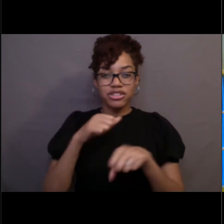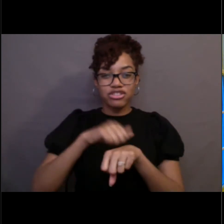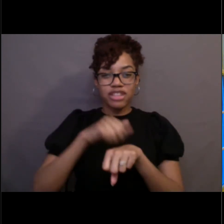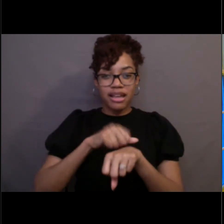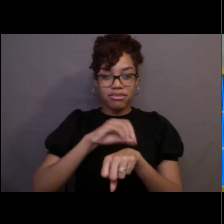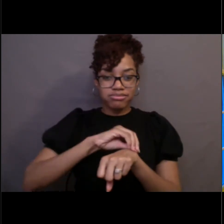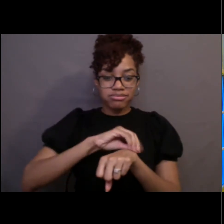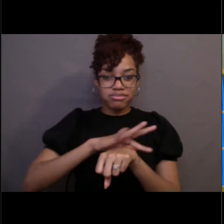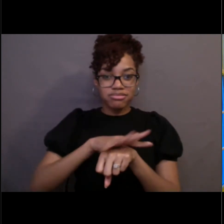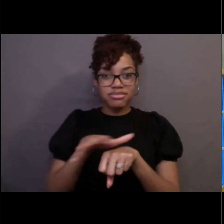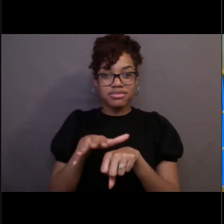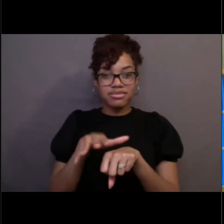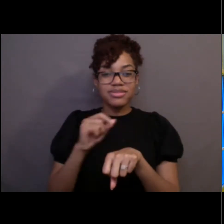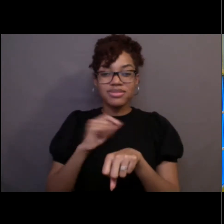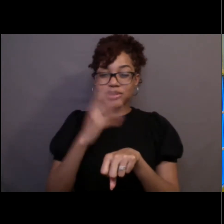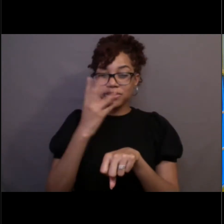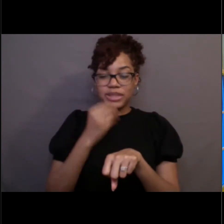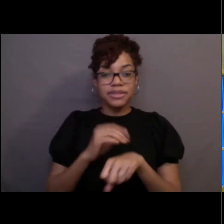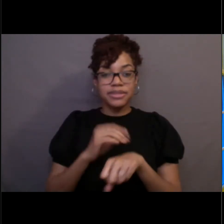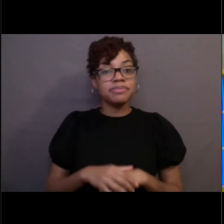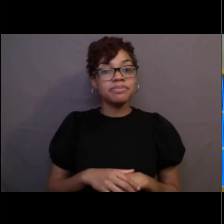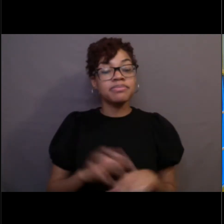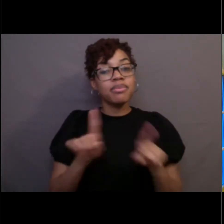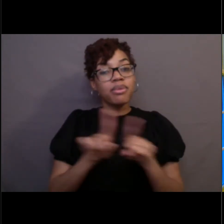we get younger green turtles coming up to our area.